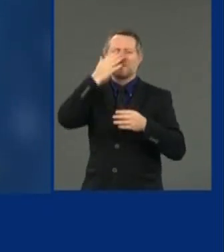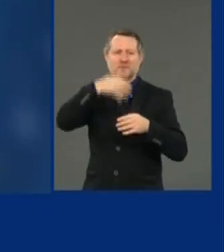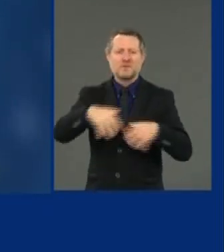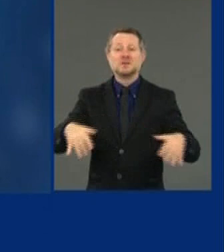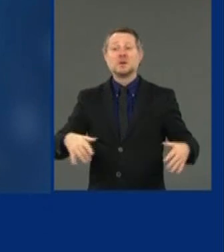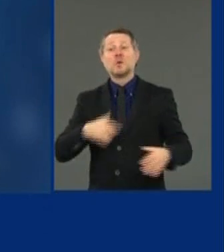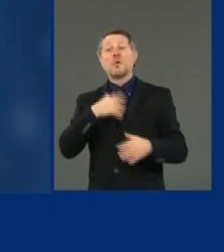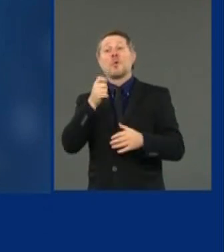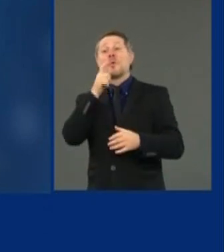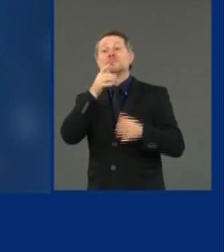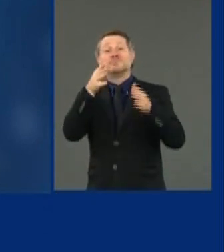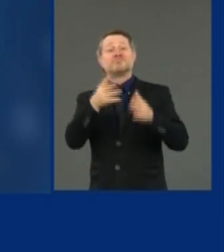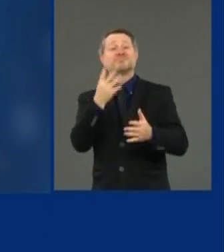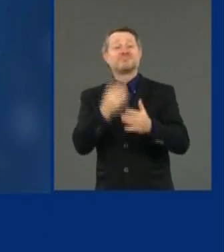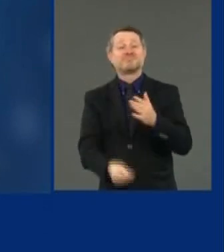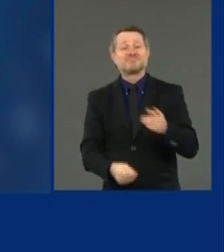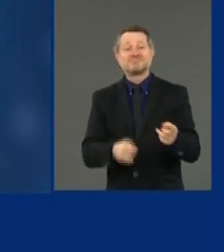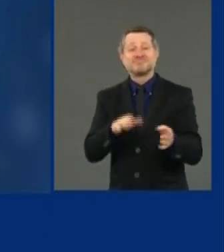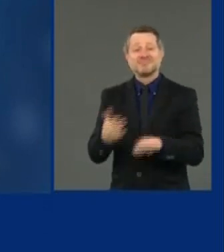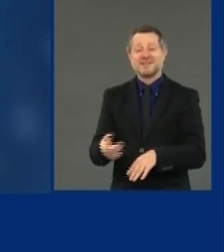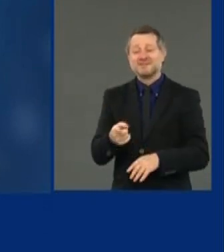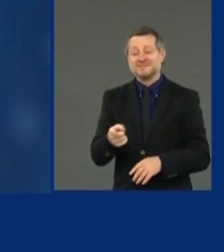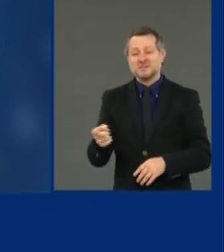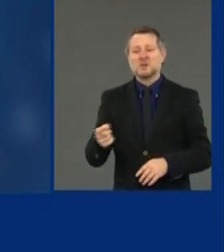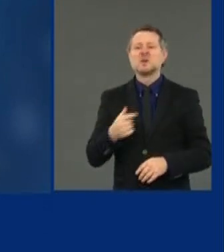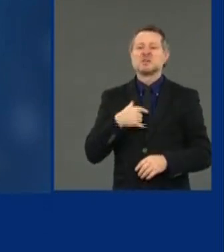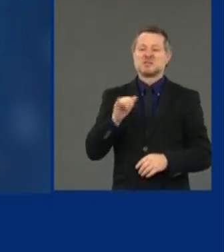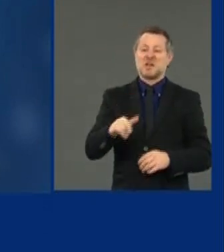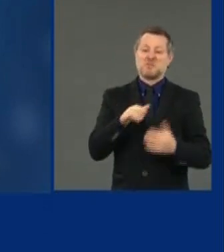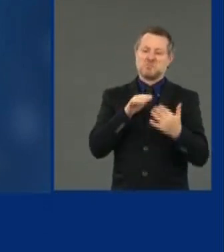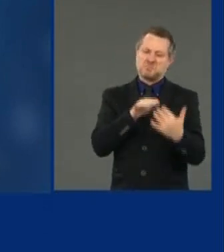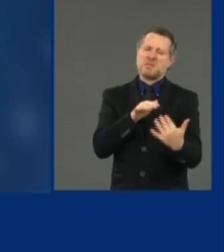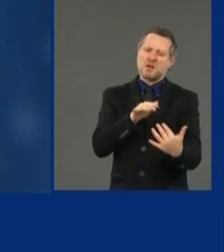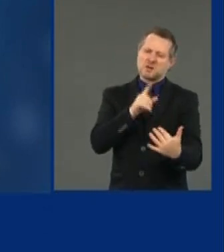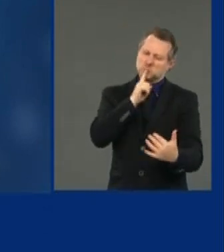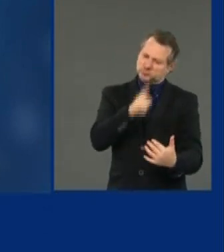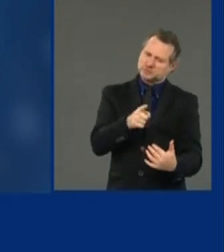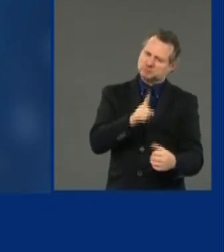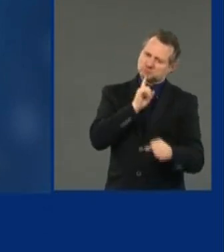GRATEFUL TO THEM. EMS WORKERS AND FRONT LINE WORKERS SO TO THOSE THAT WE LOST